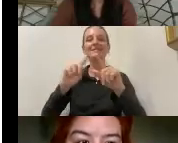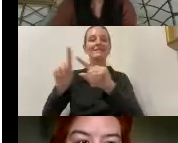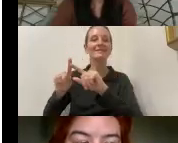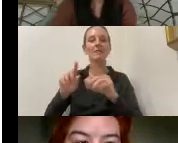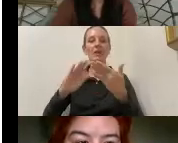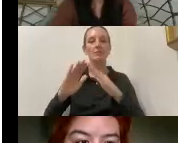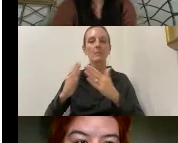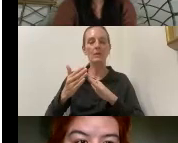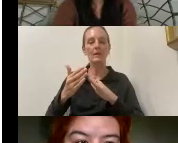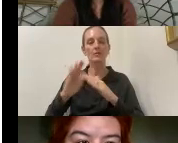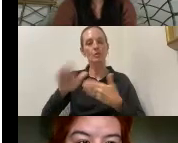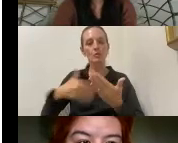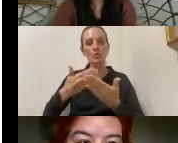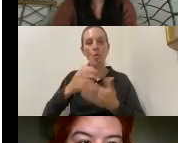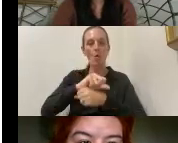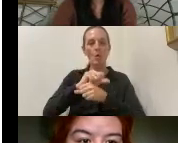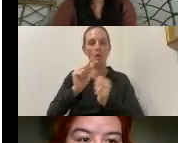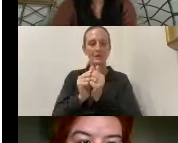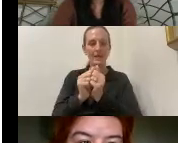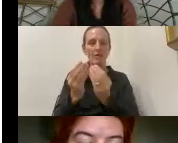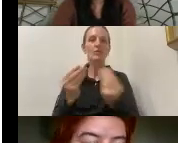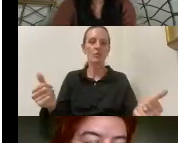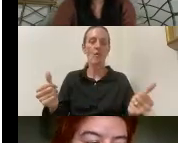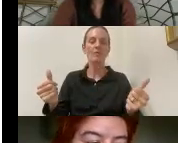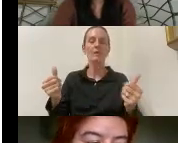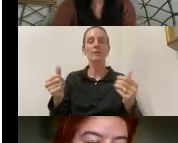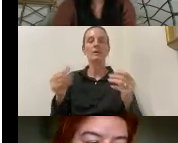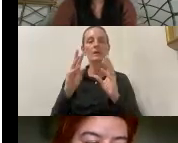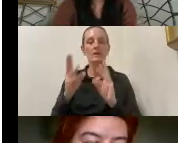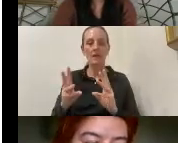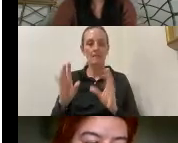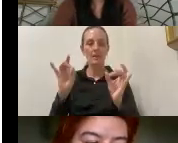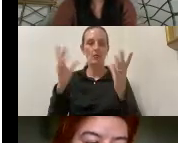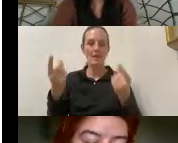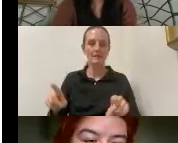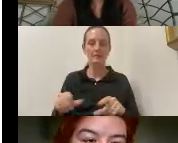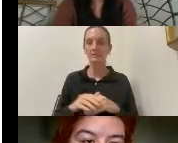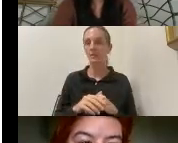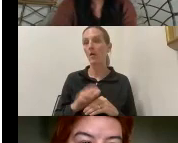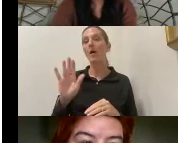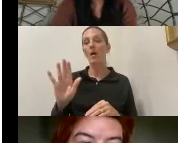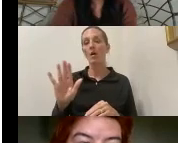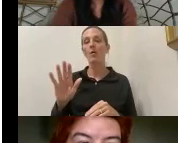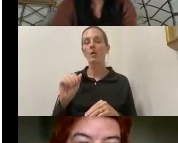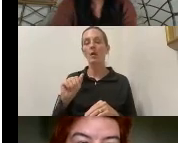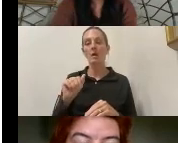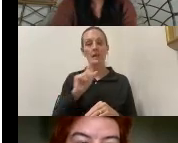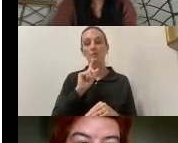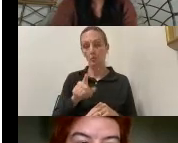Kwikws/Elizabeth (Eliza) Peters: Okay, yeah I did. It's really important.